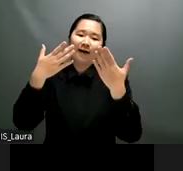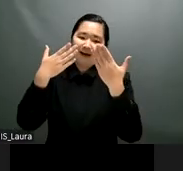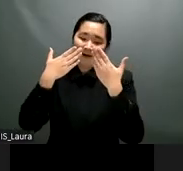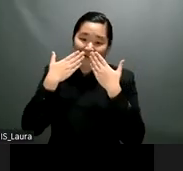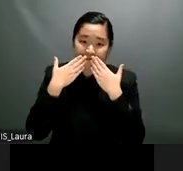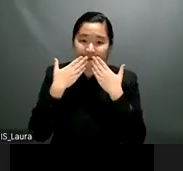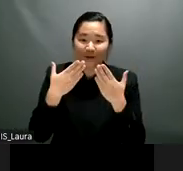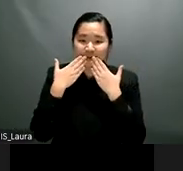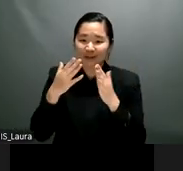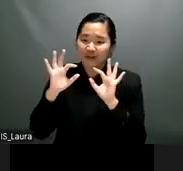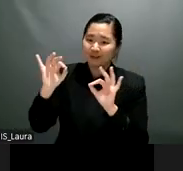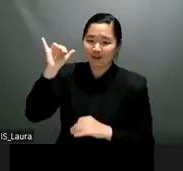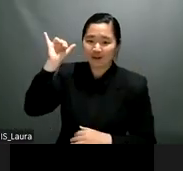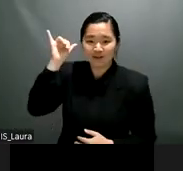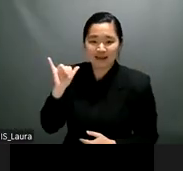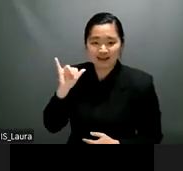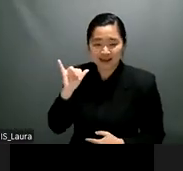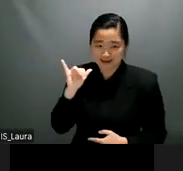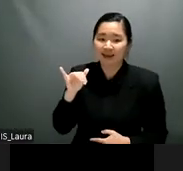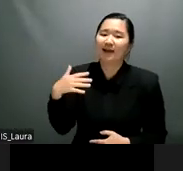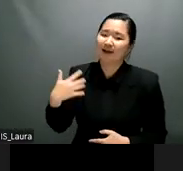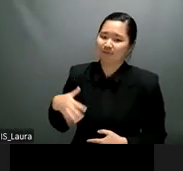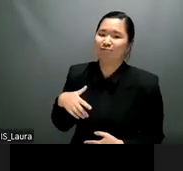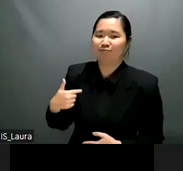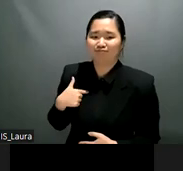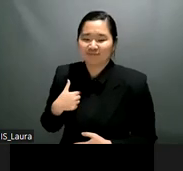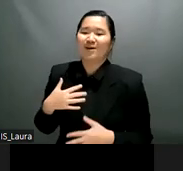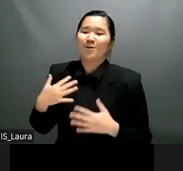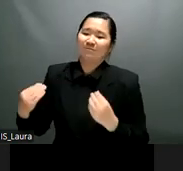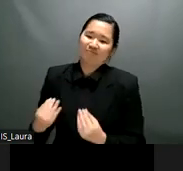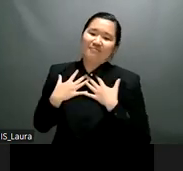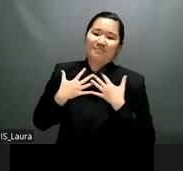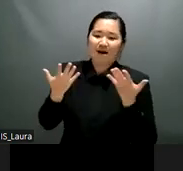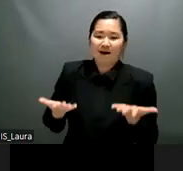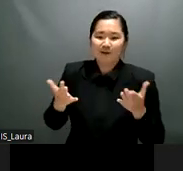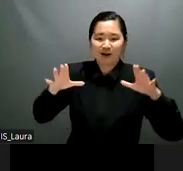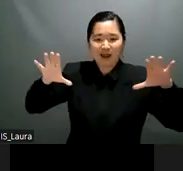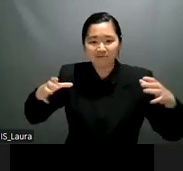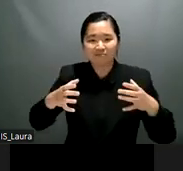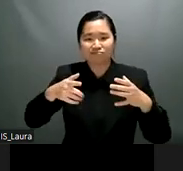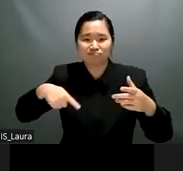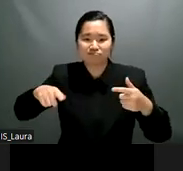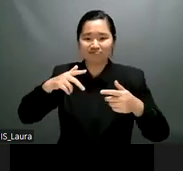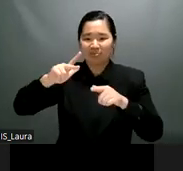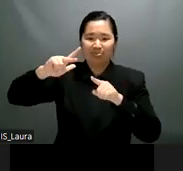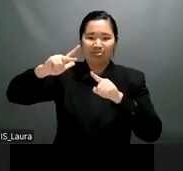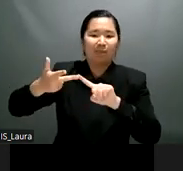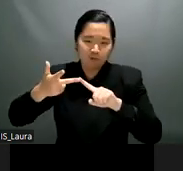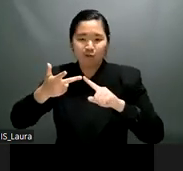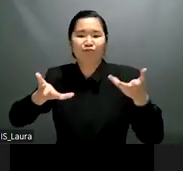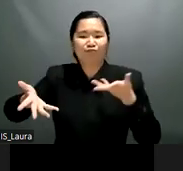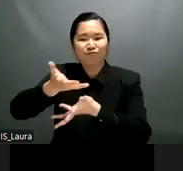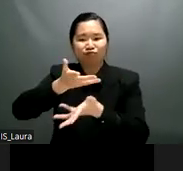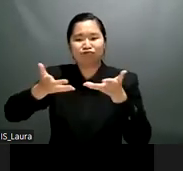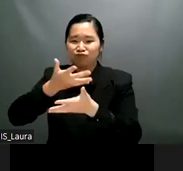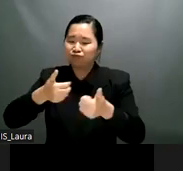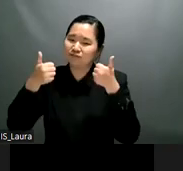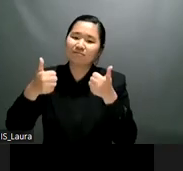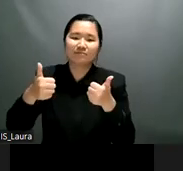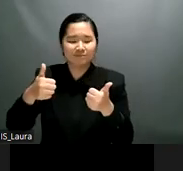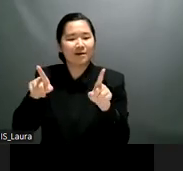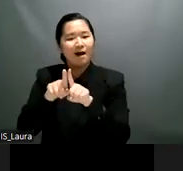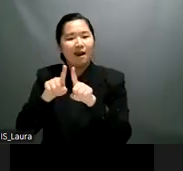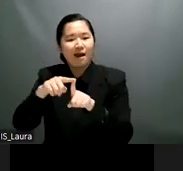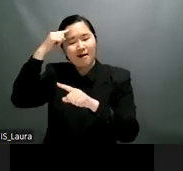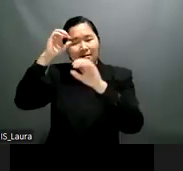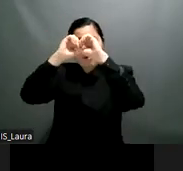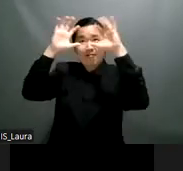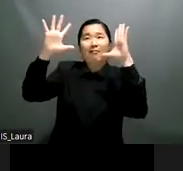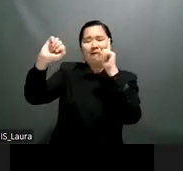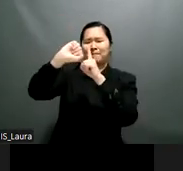well now we've come to the last session of the day and i'd like to introduce elizabeth ombati